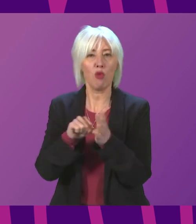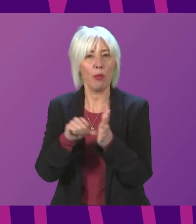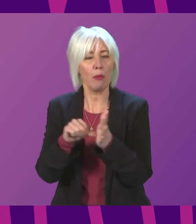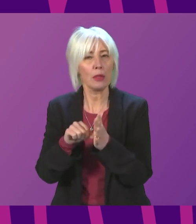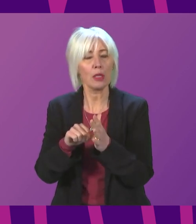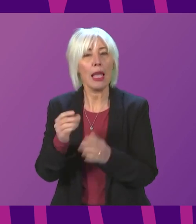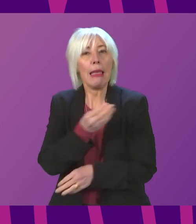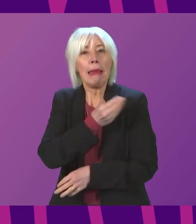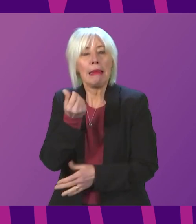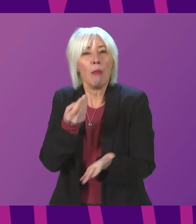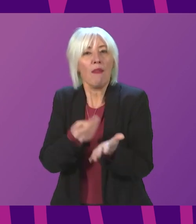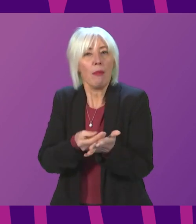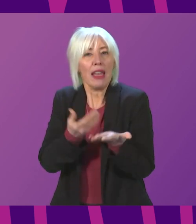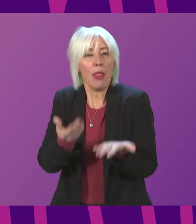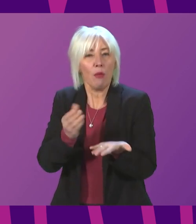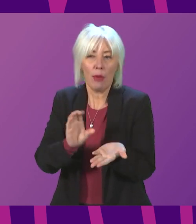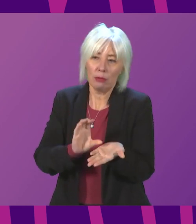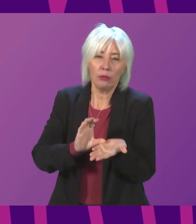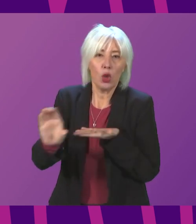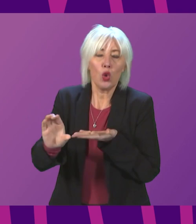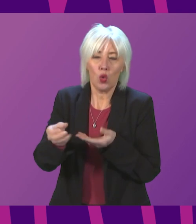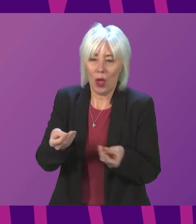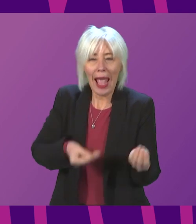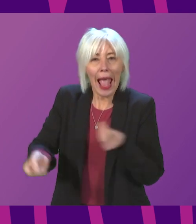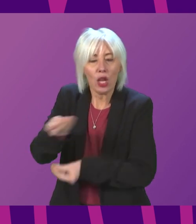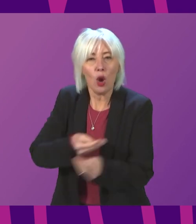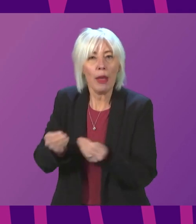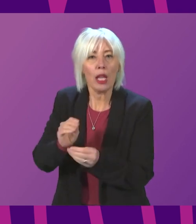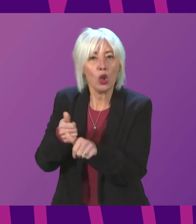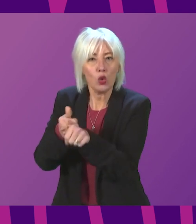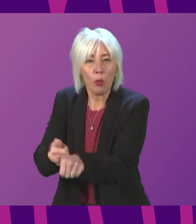of the money that is currently allocated to economic support to instead assist local councils